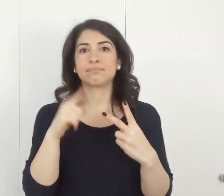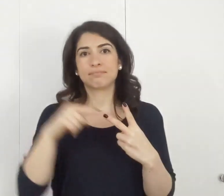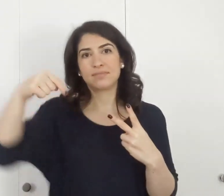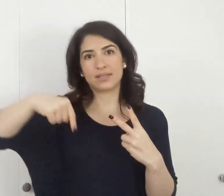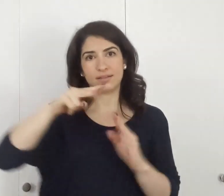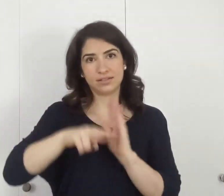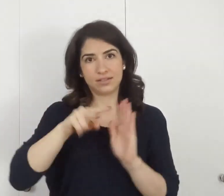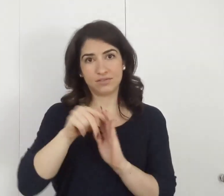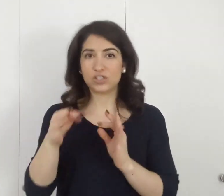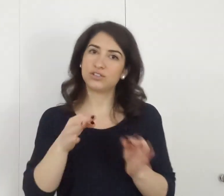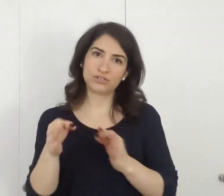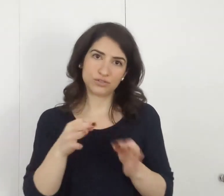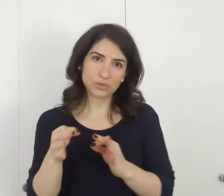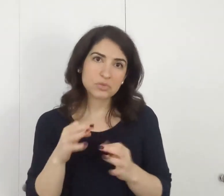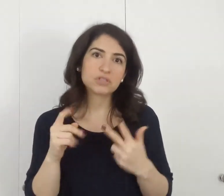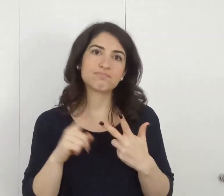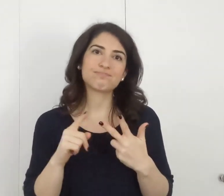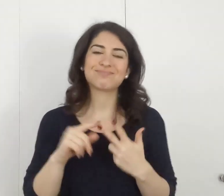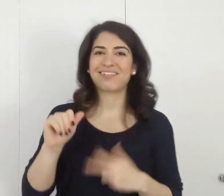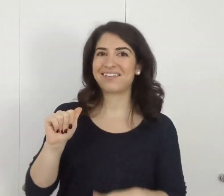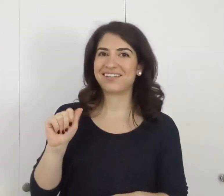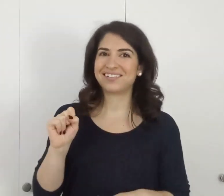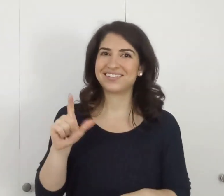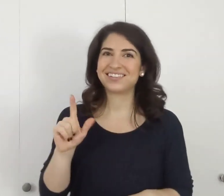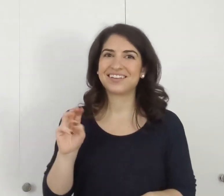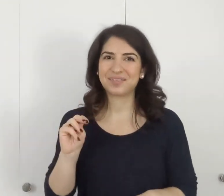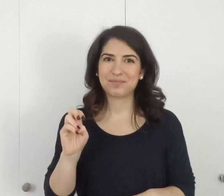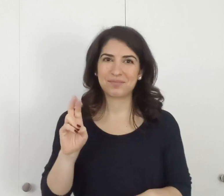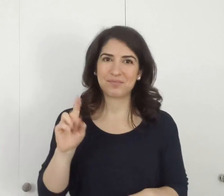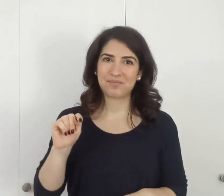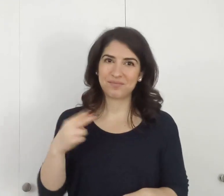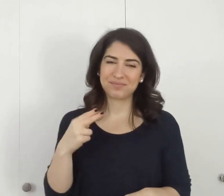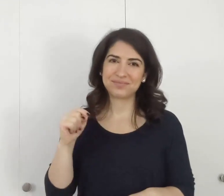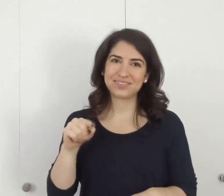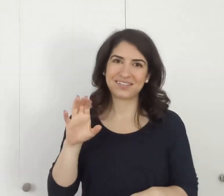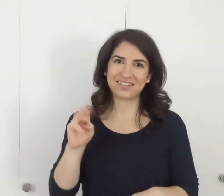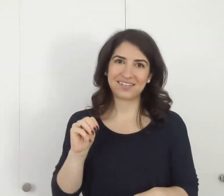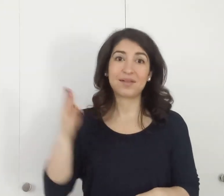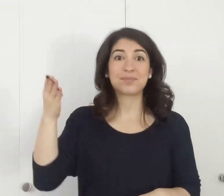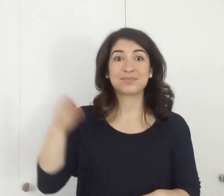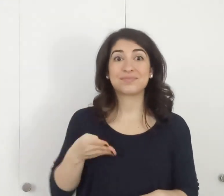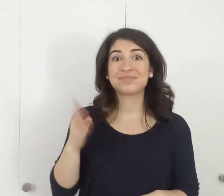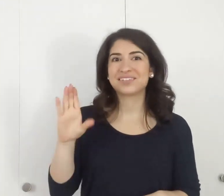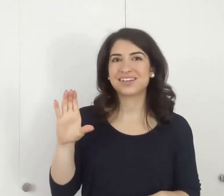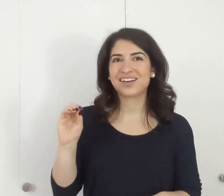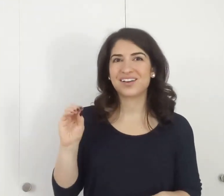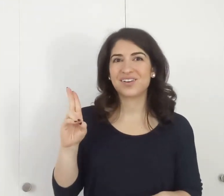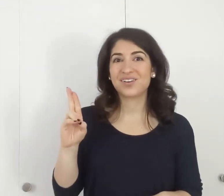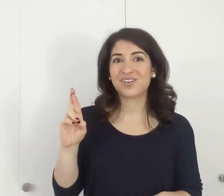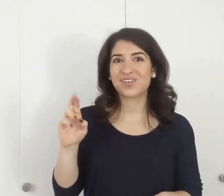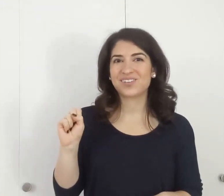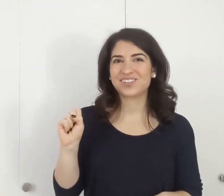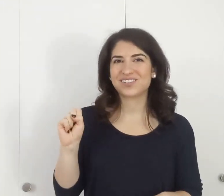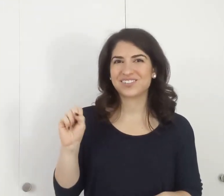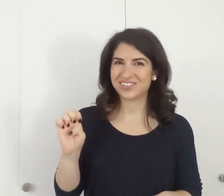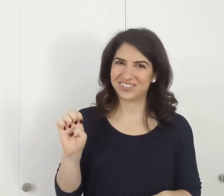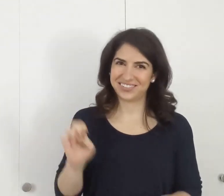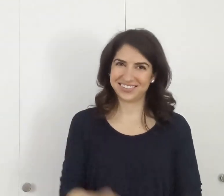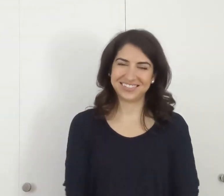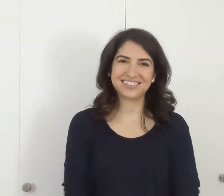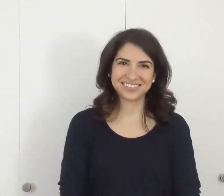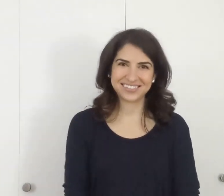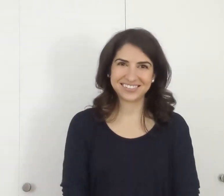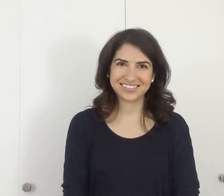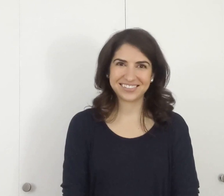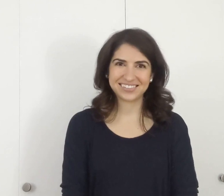It is also in this video's description, or you can go to ASLMeredith.com/course